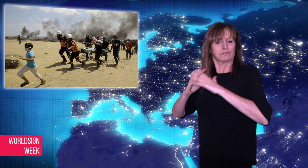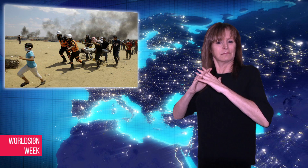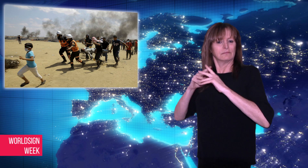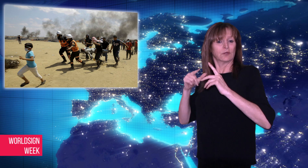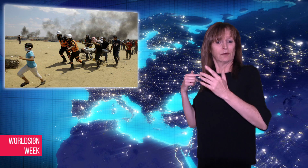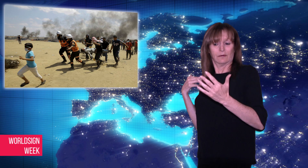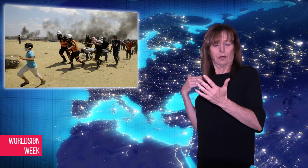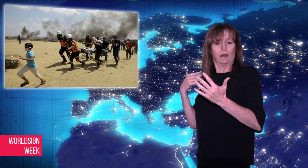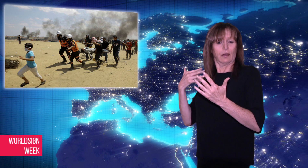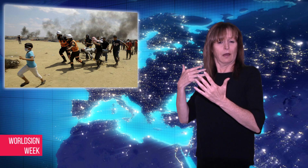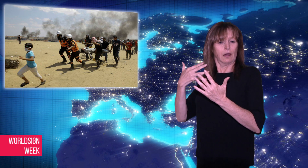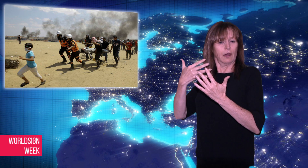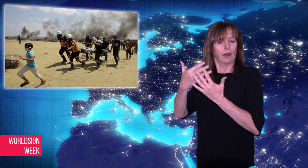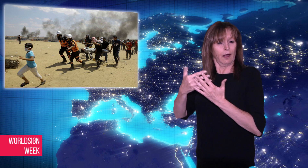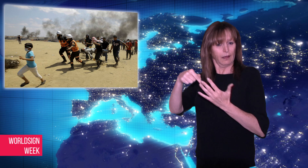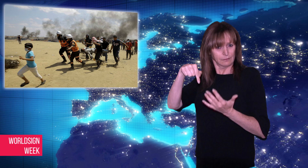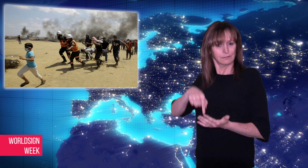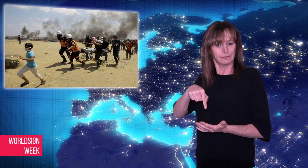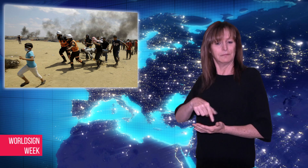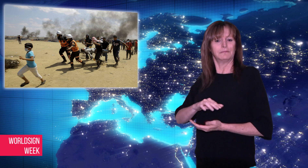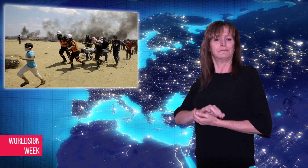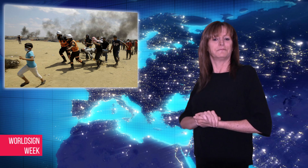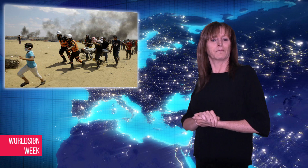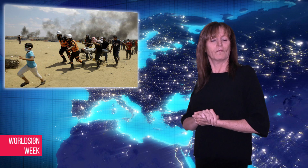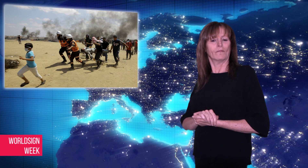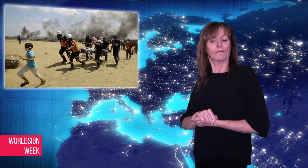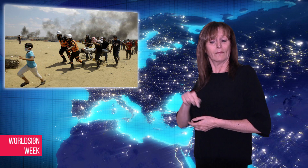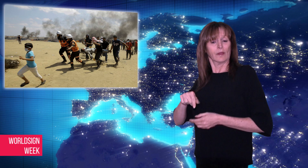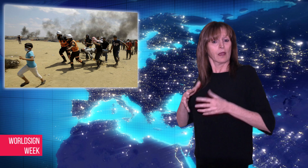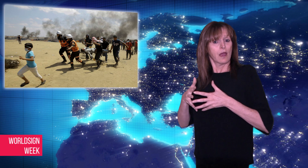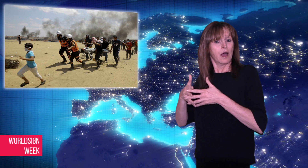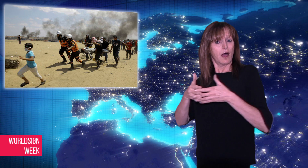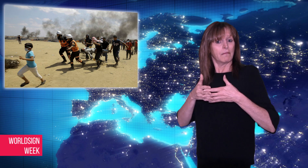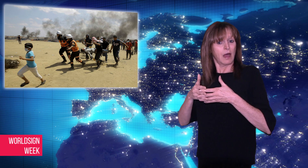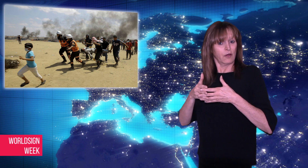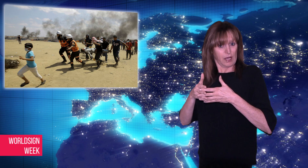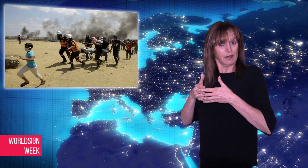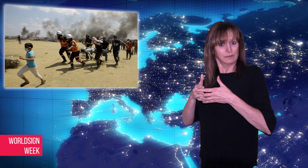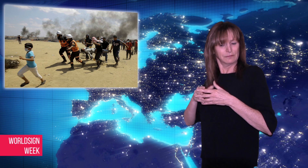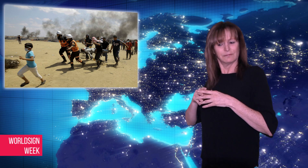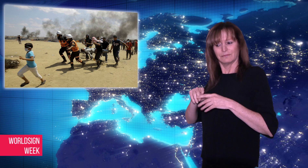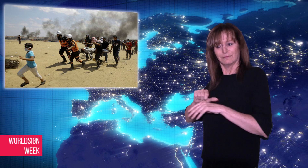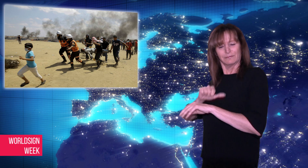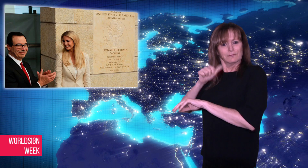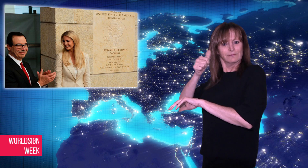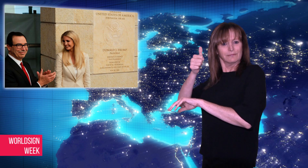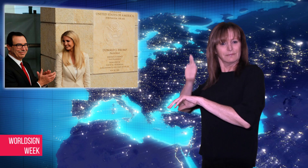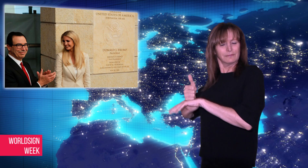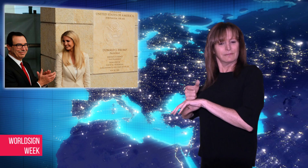day, the United States opened its embassy in Jerusalem. Festivities at